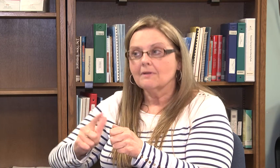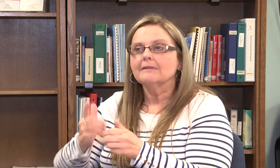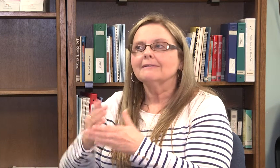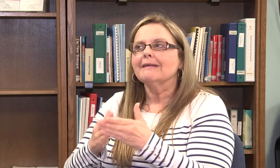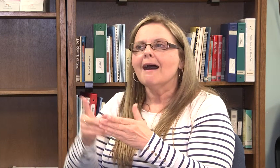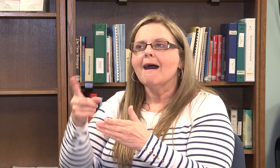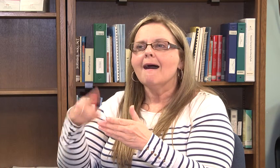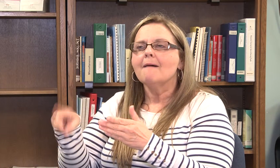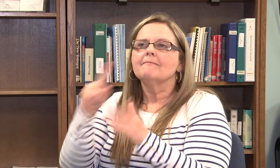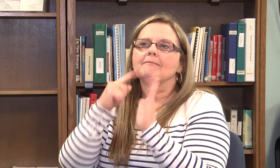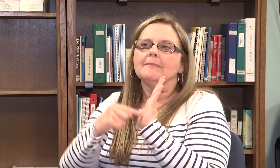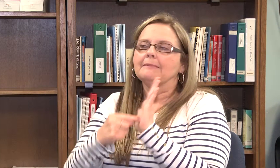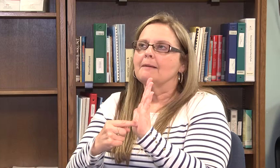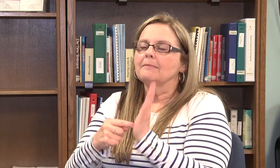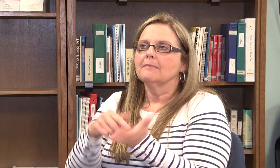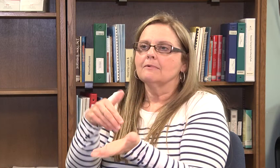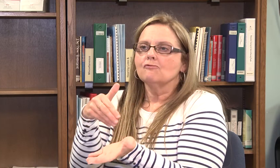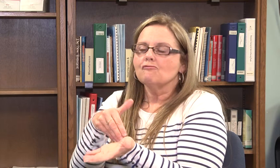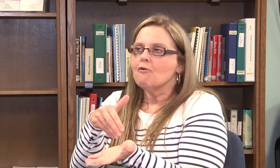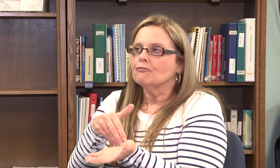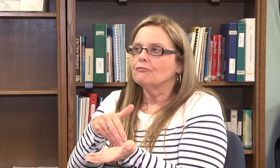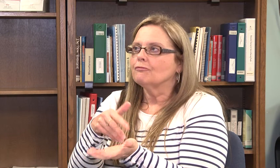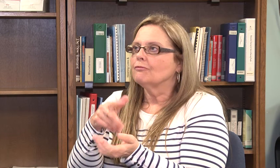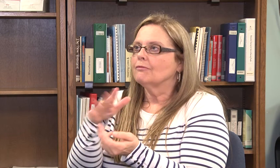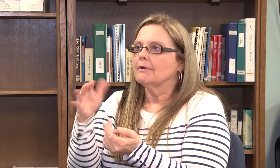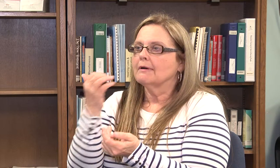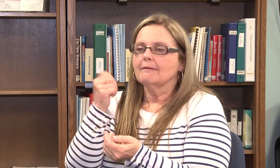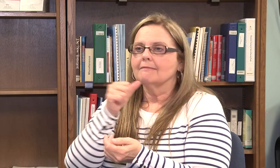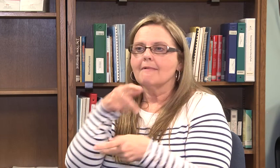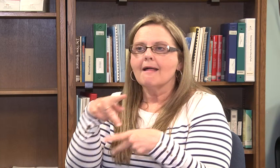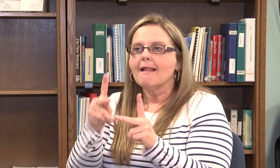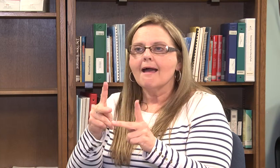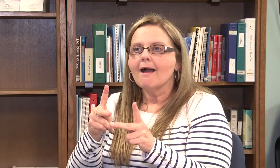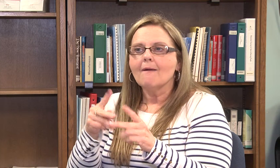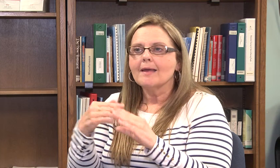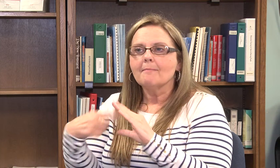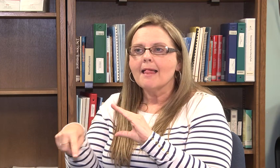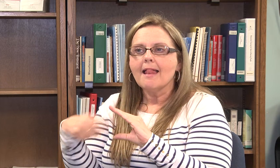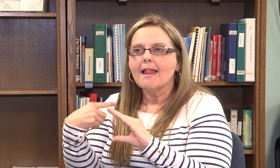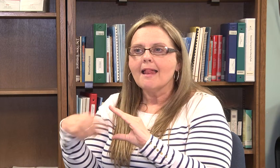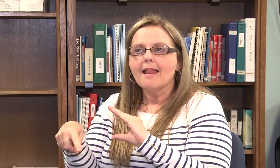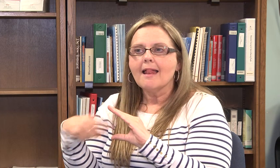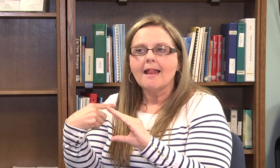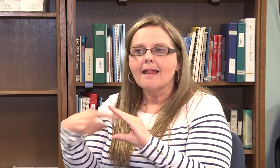using a phone I'm going to be using texting I know if I go to doctors